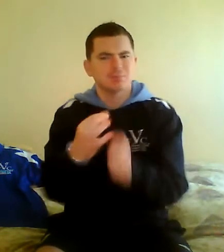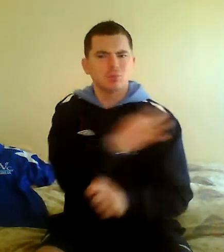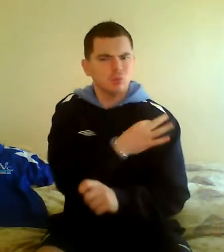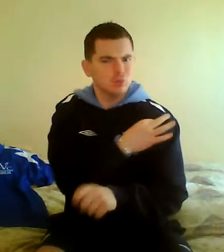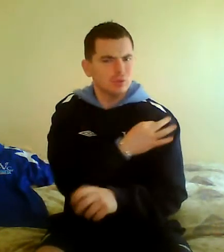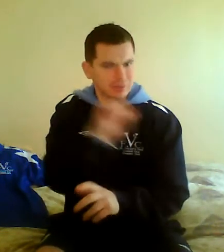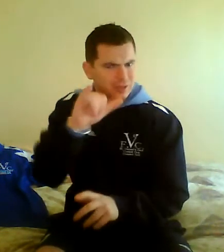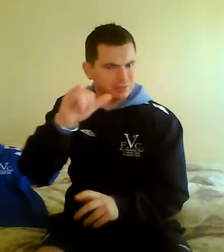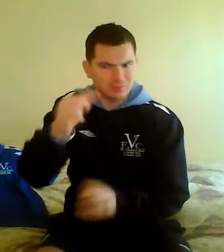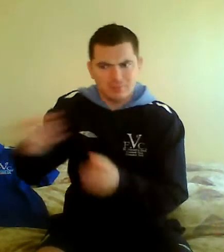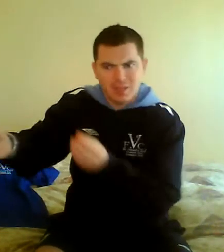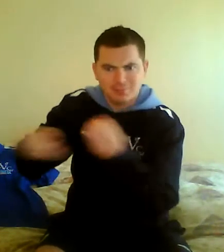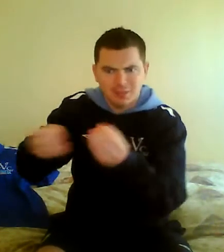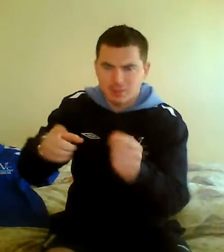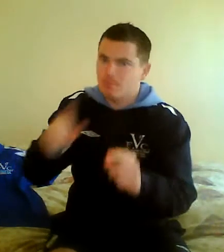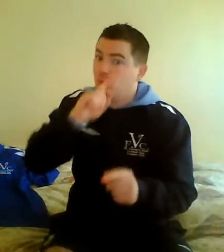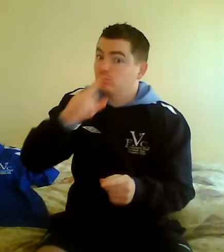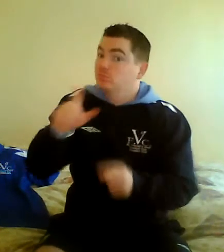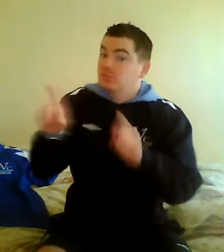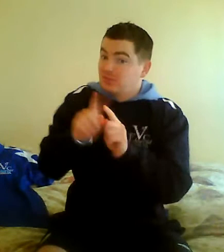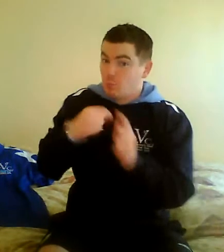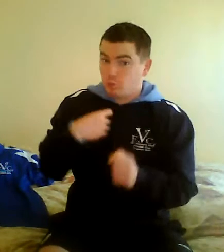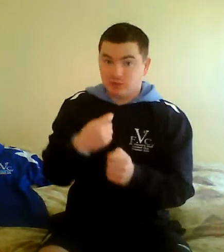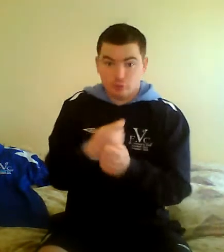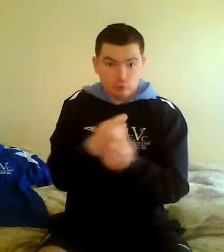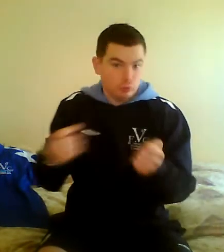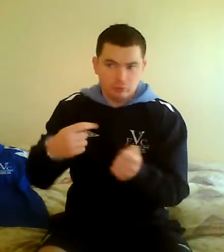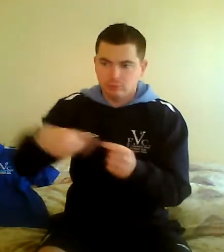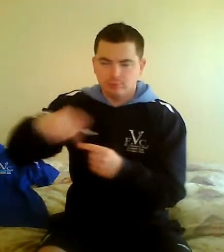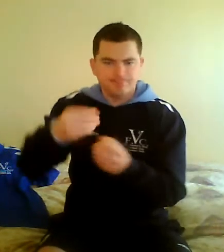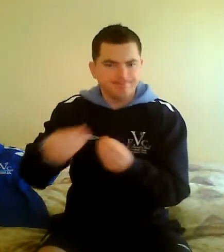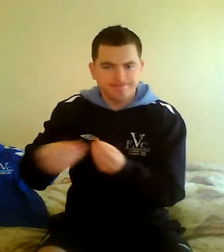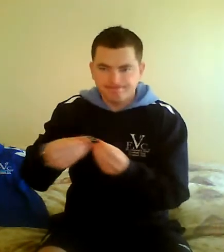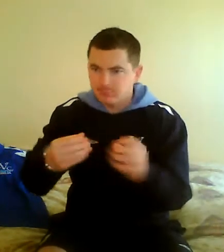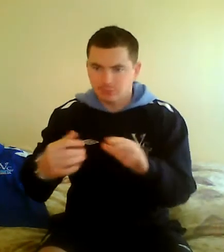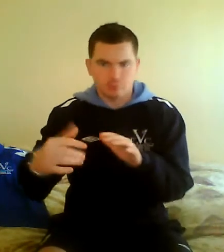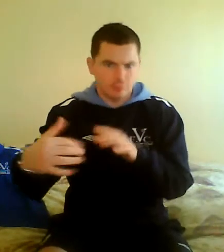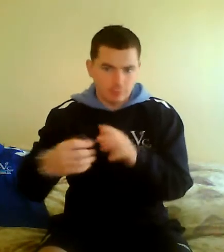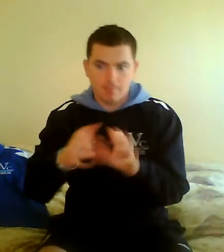The other team were good, they passed the ball around But we also passed it around nicely too